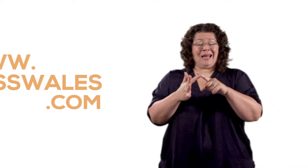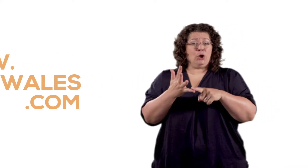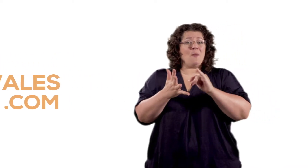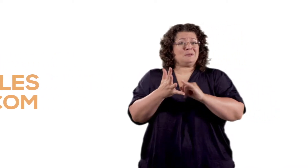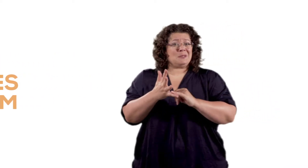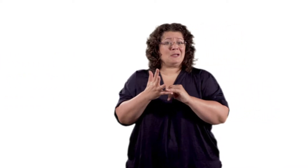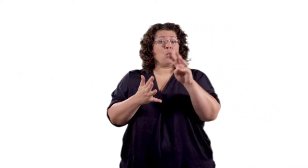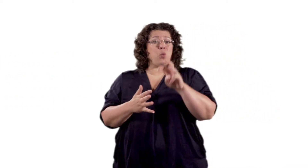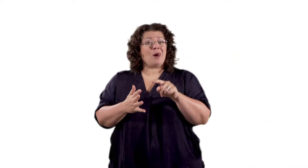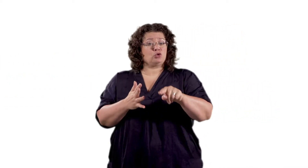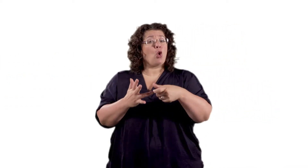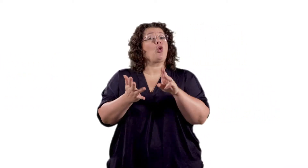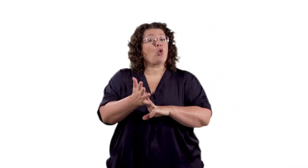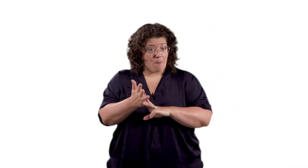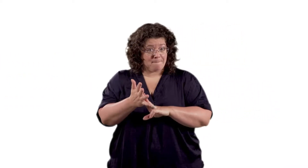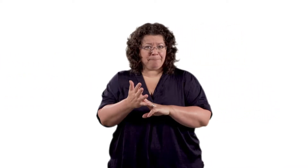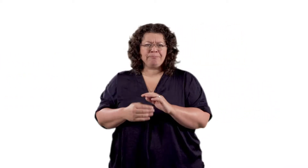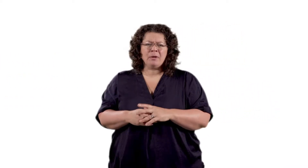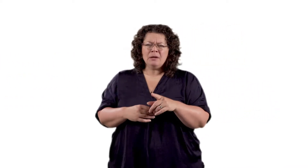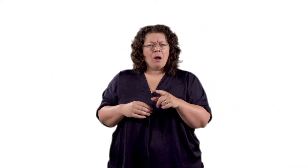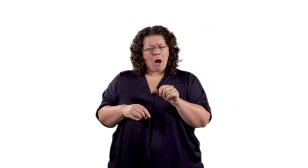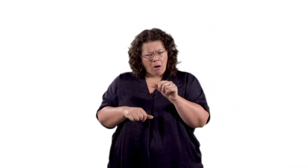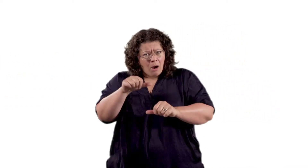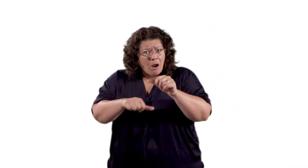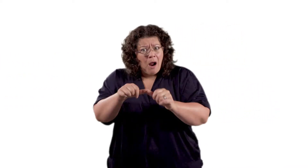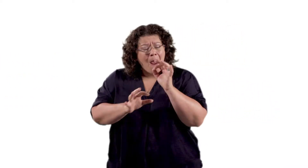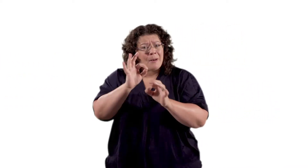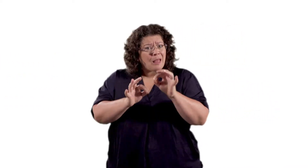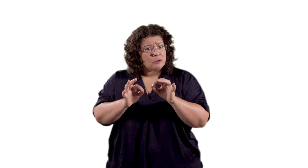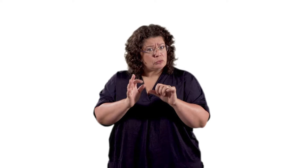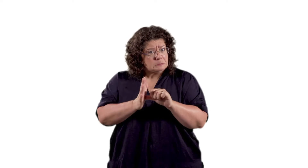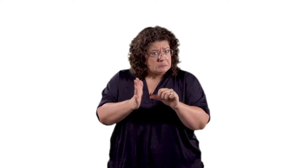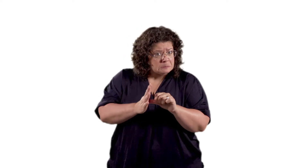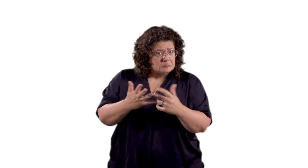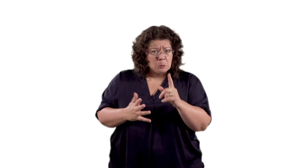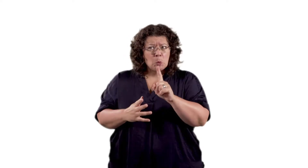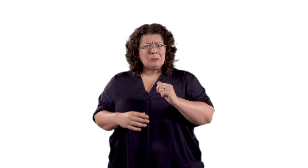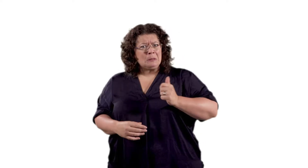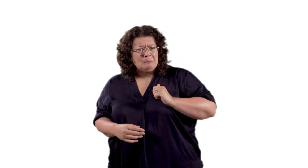So how difficult is the application process? what should I expect? What if i run into problems?